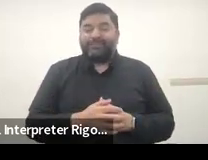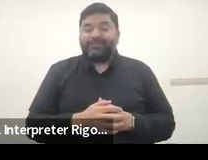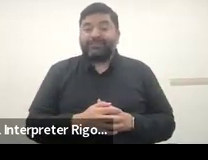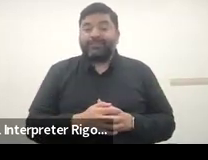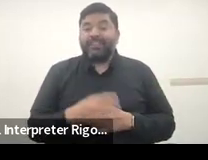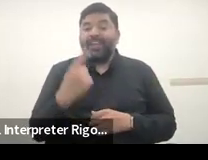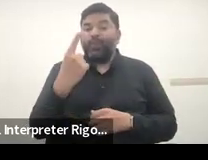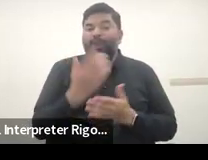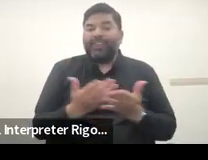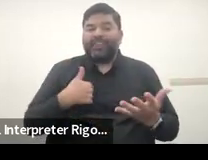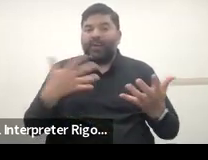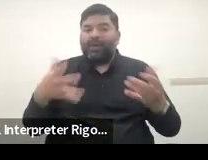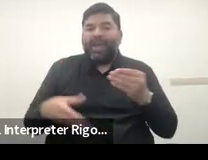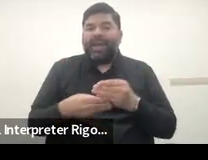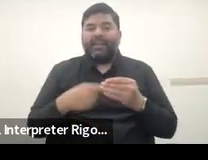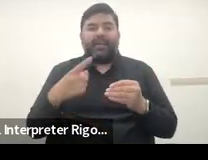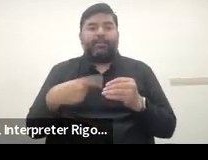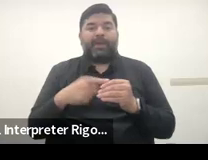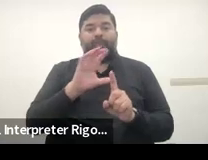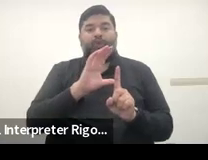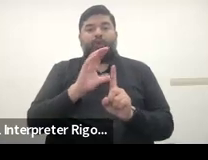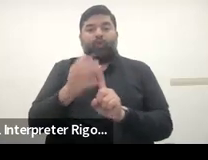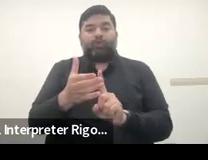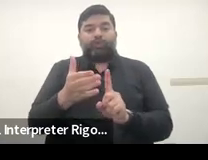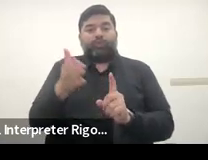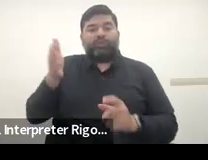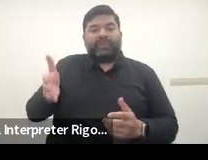one thing I will say about the cultural side of this technology is that, it's important